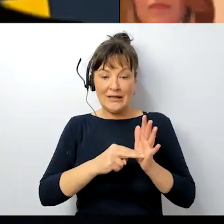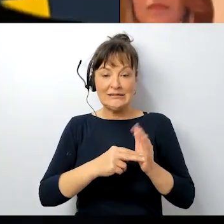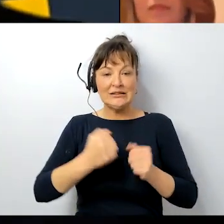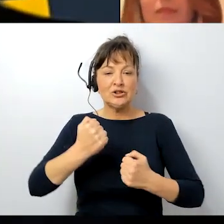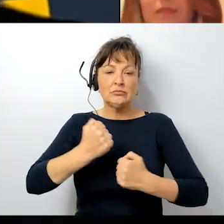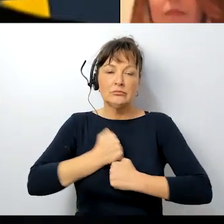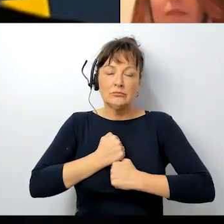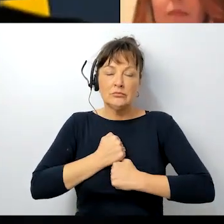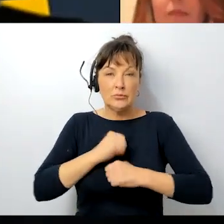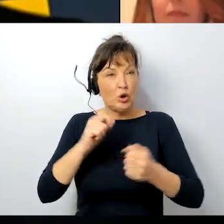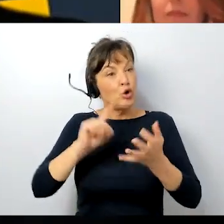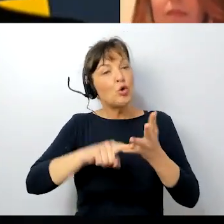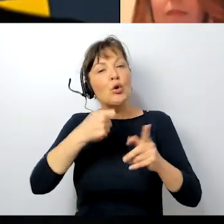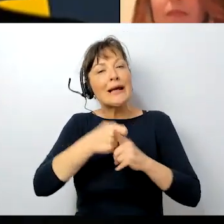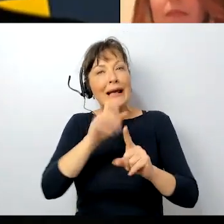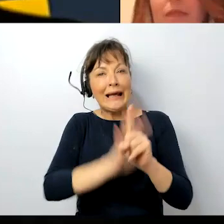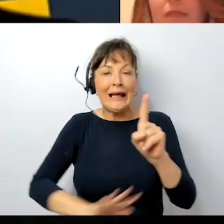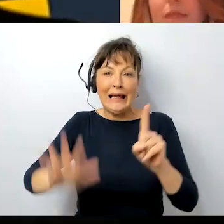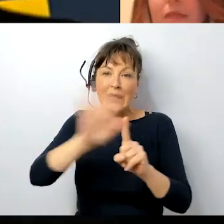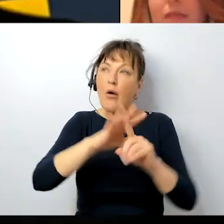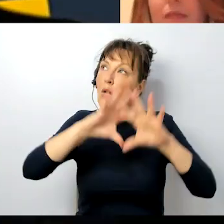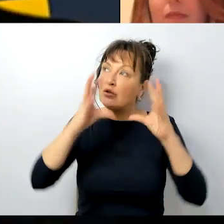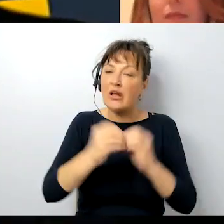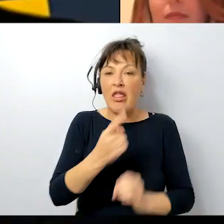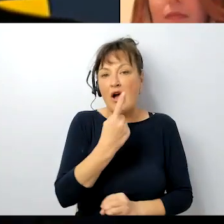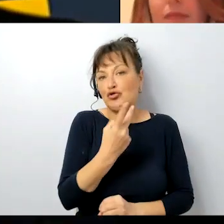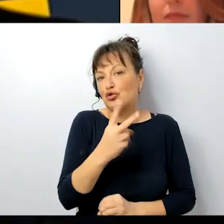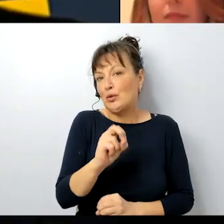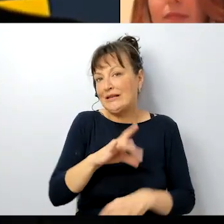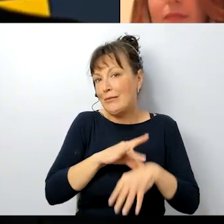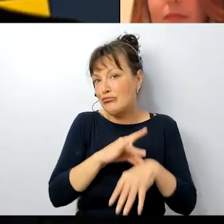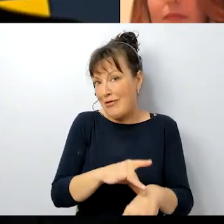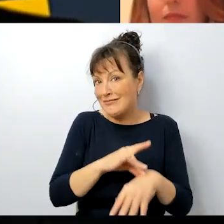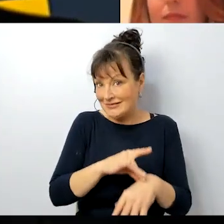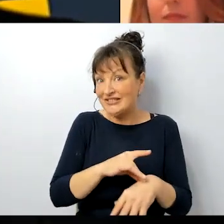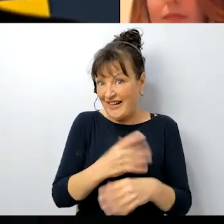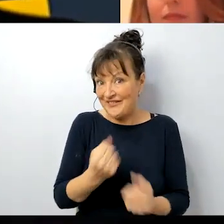Yeah apprentices are massively important. So at the moment across the Drax group in